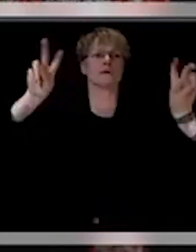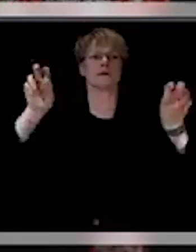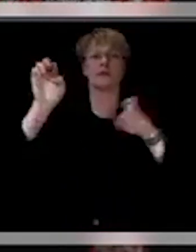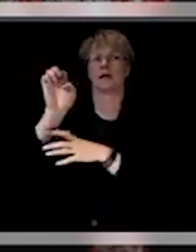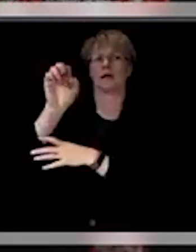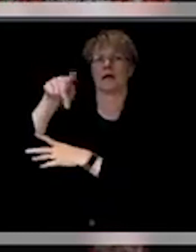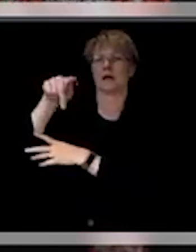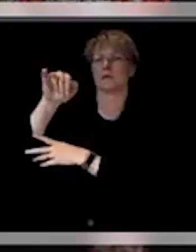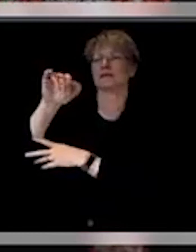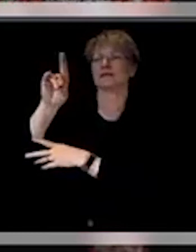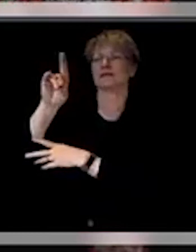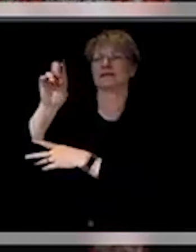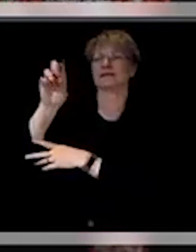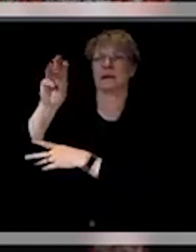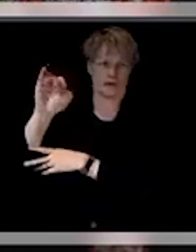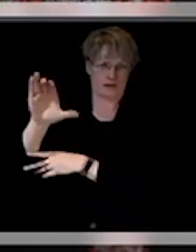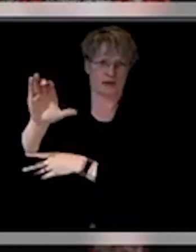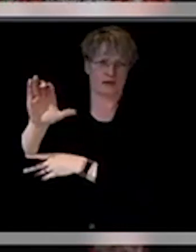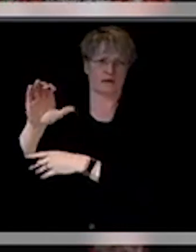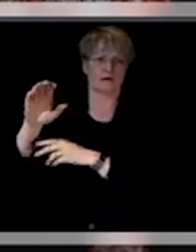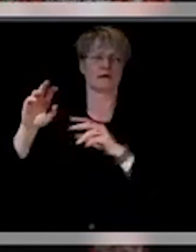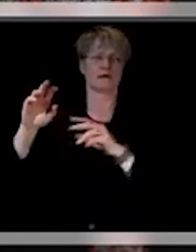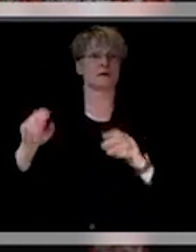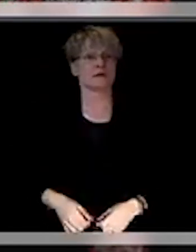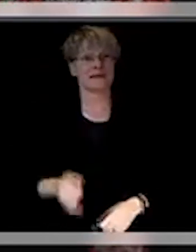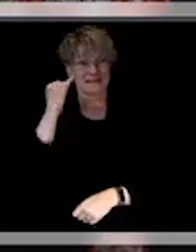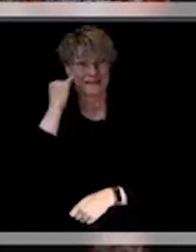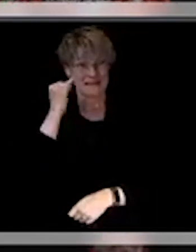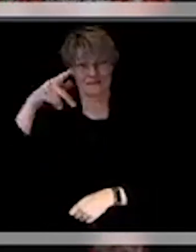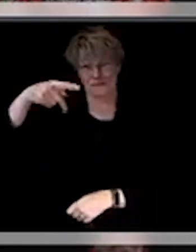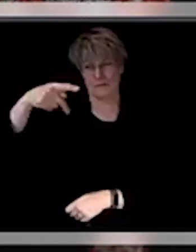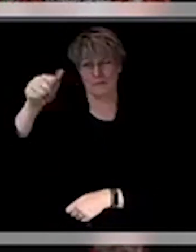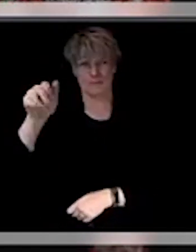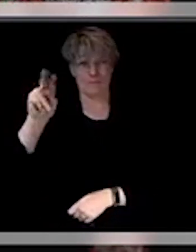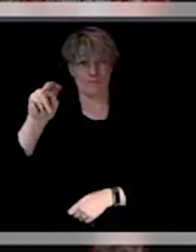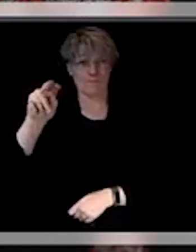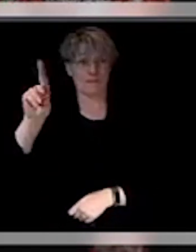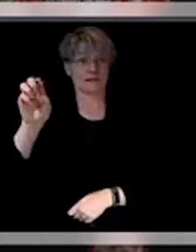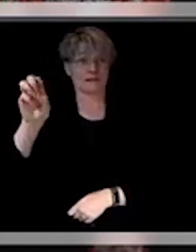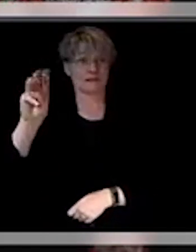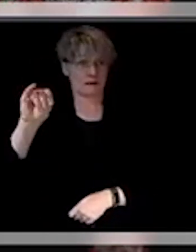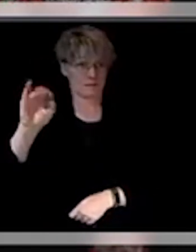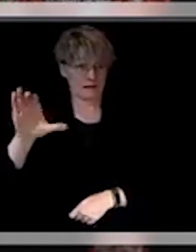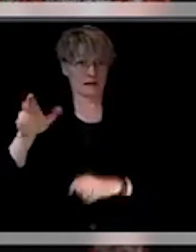and COVID-19 is an epidemic that is affecting every part of the world. That's why it's a